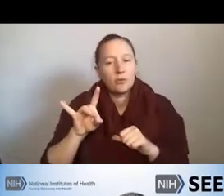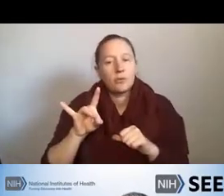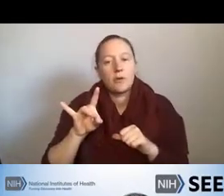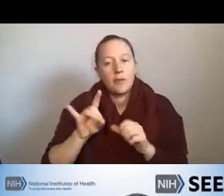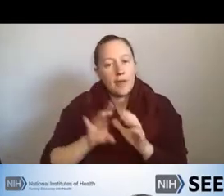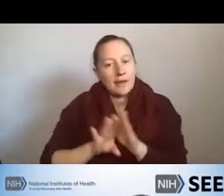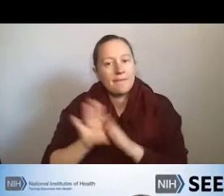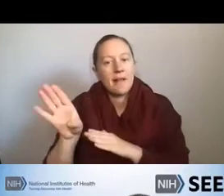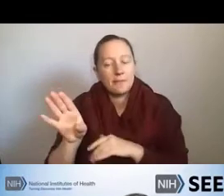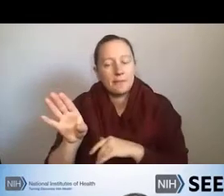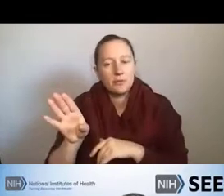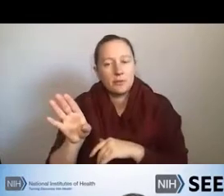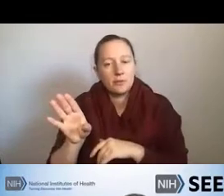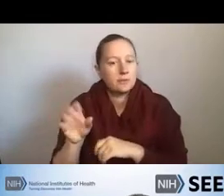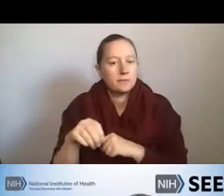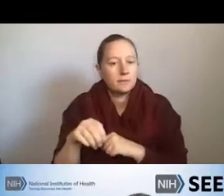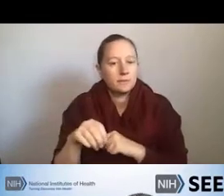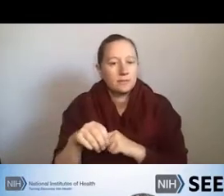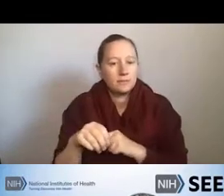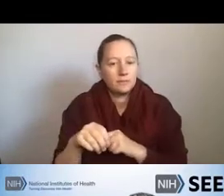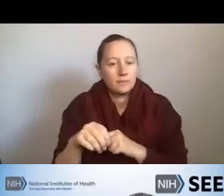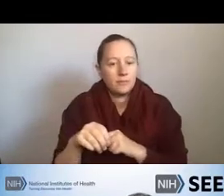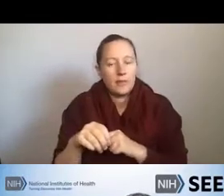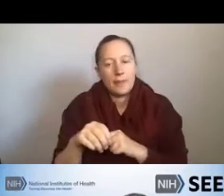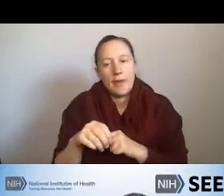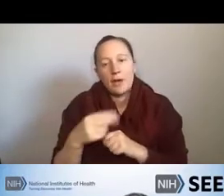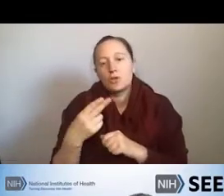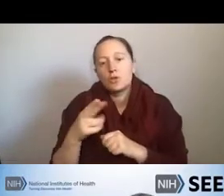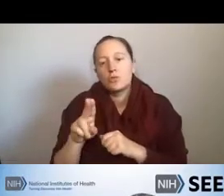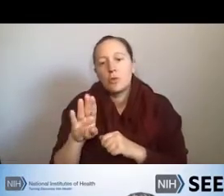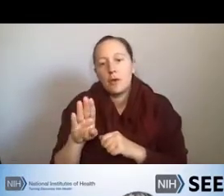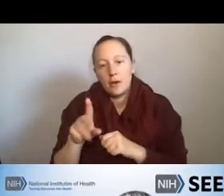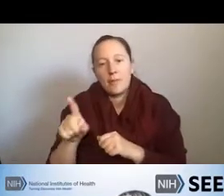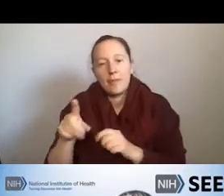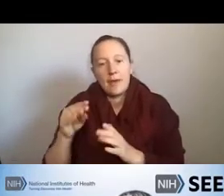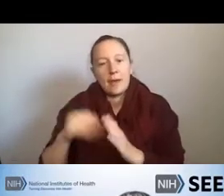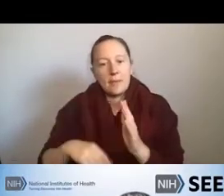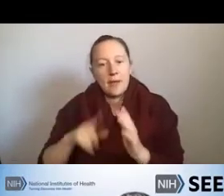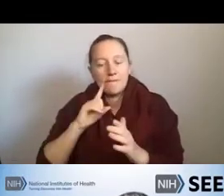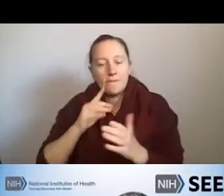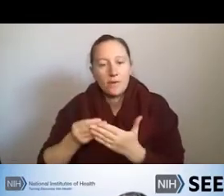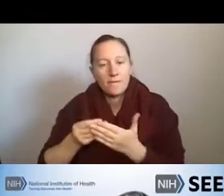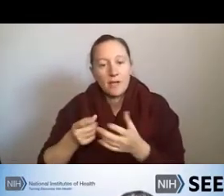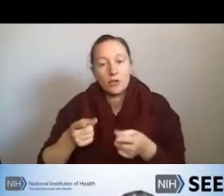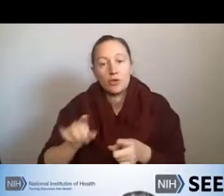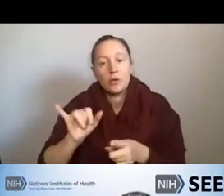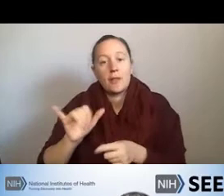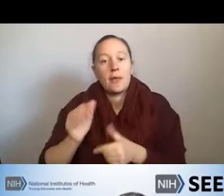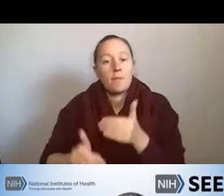that come into the hubs, and they apply for funding. During that process, they get education and training.